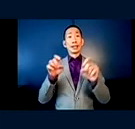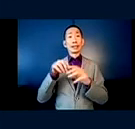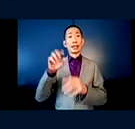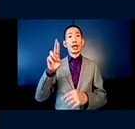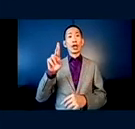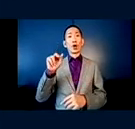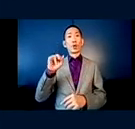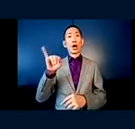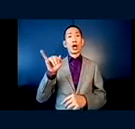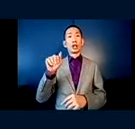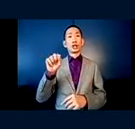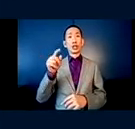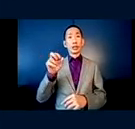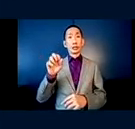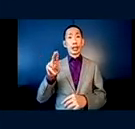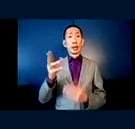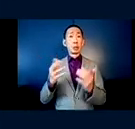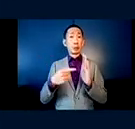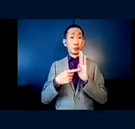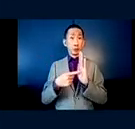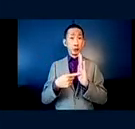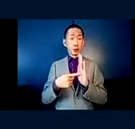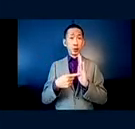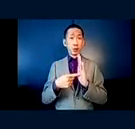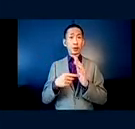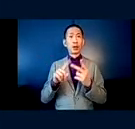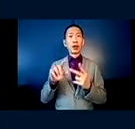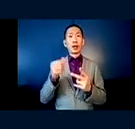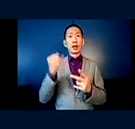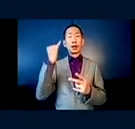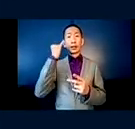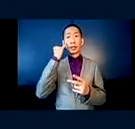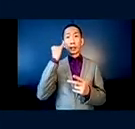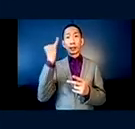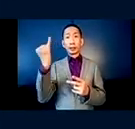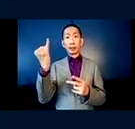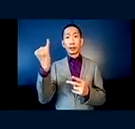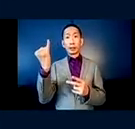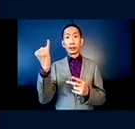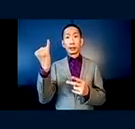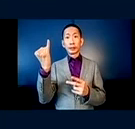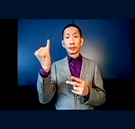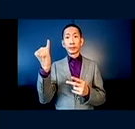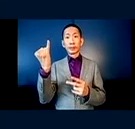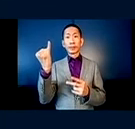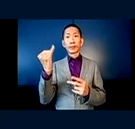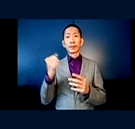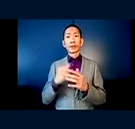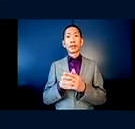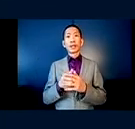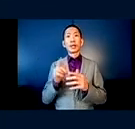TENDENCY, THAT WAS A GOOD SIGN THIS MIGHT BE THE CASE. BUT THERE WAS ALSO OTHER IDEAS THAT APPEARED IN THE MEANTIME.